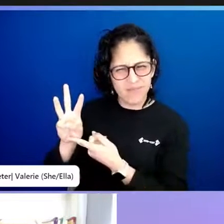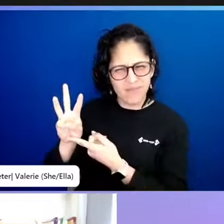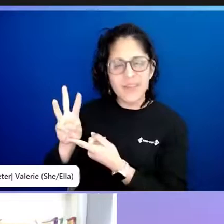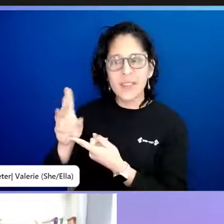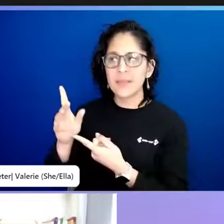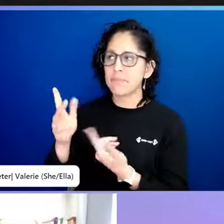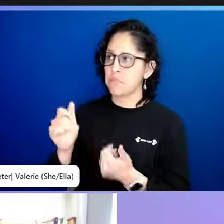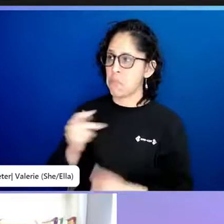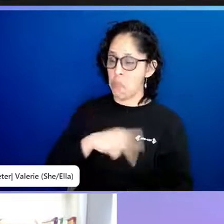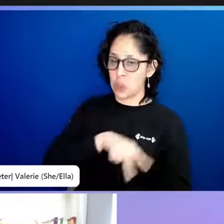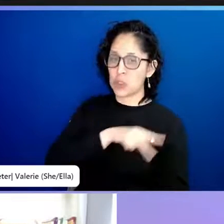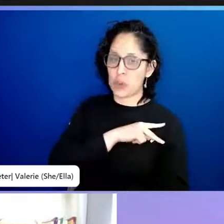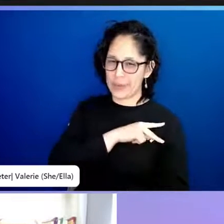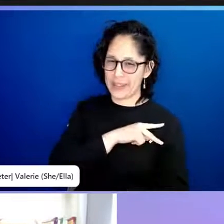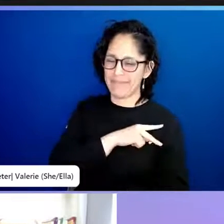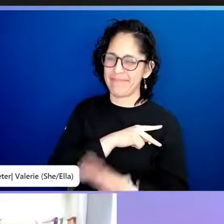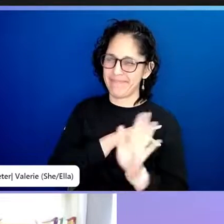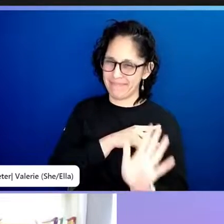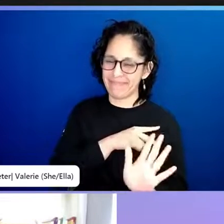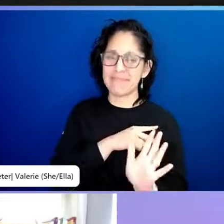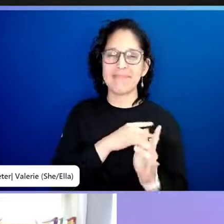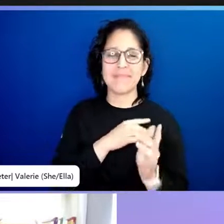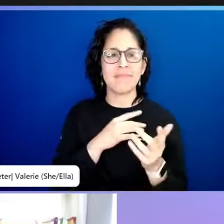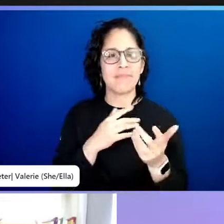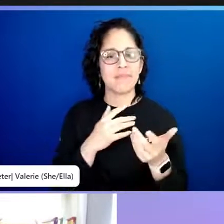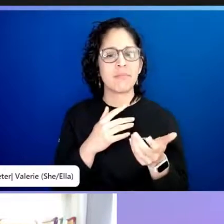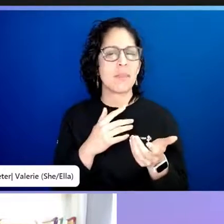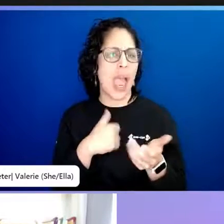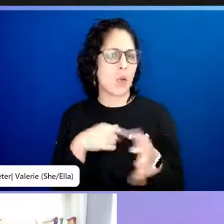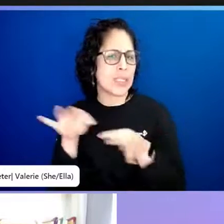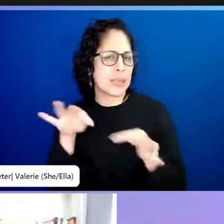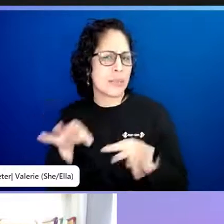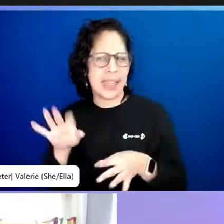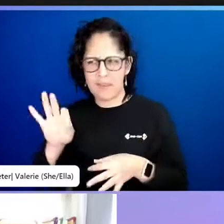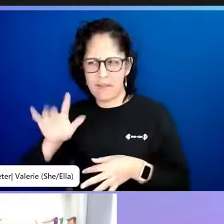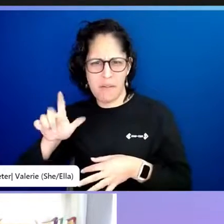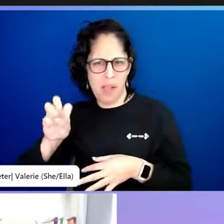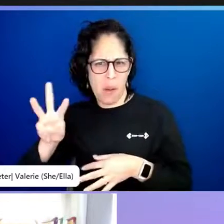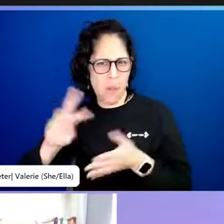me I get I'll answer what it is at the very least and I suspect it is something we're looking at